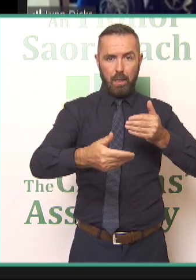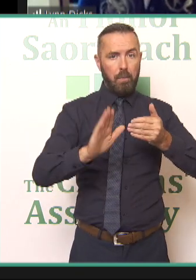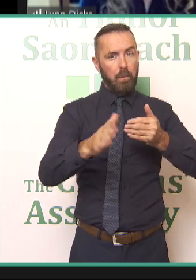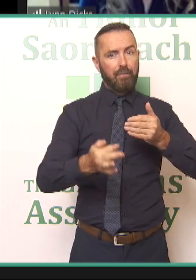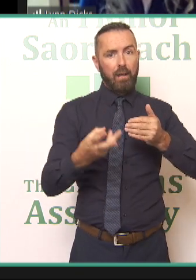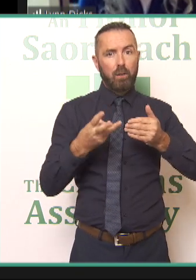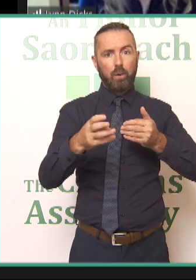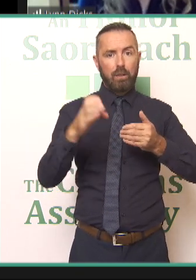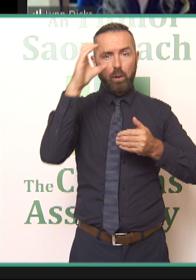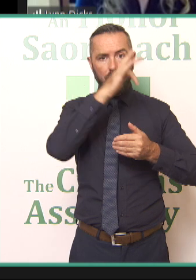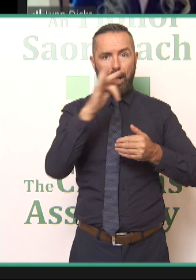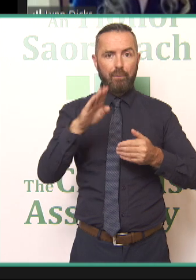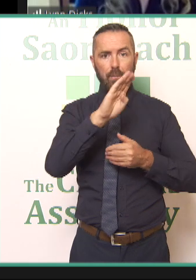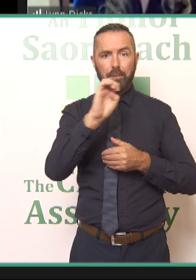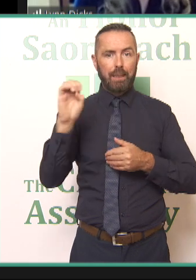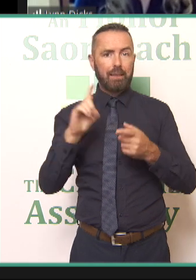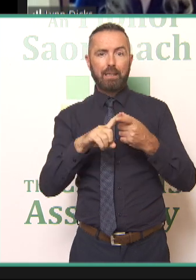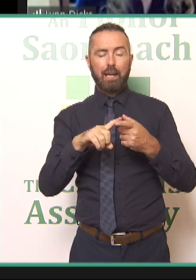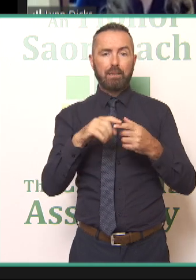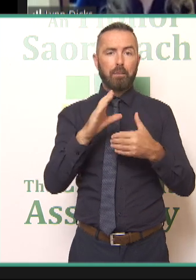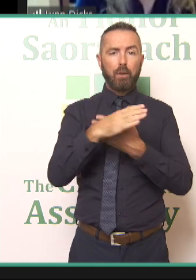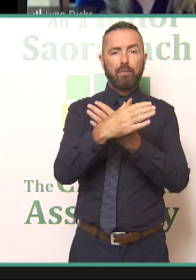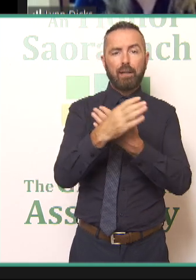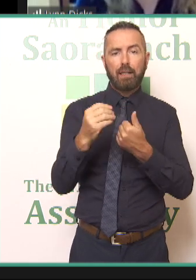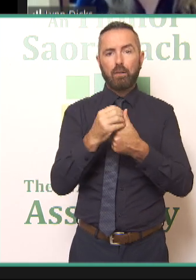looking after the pollinators and that's what I mean about having agricultural systems that